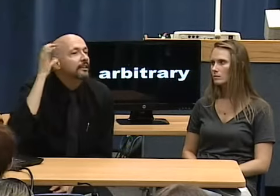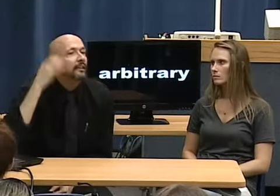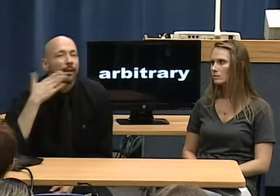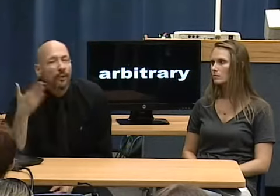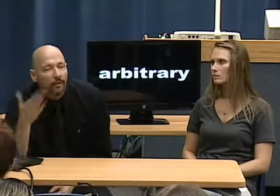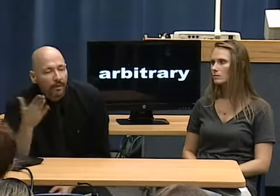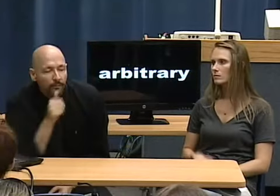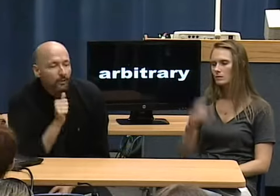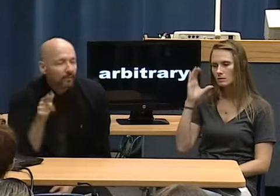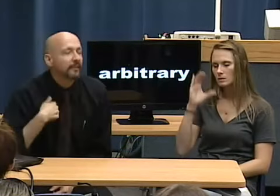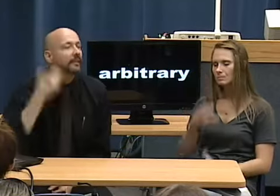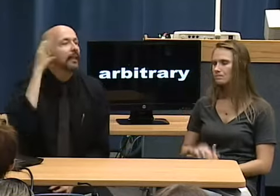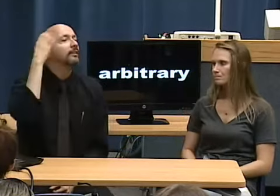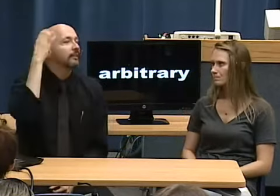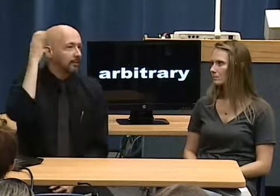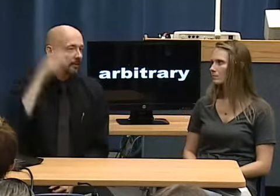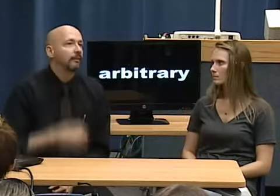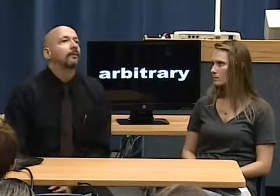Oh! "Cousin." Thank you, thank you for being patient with me.